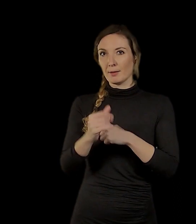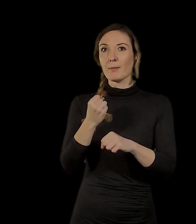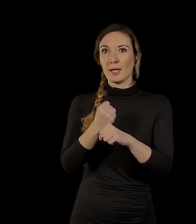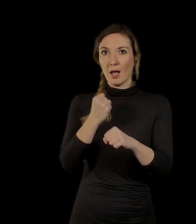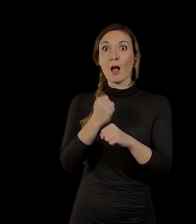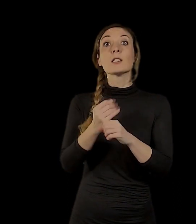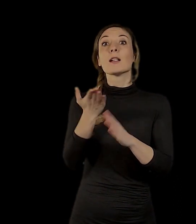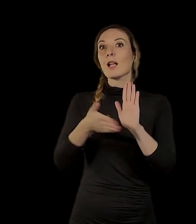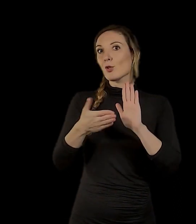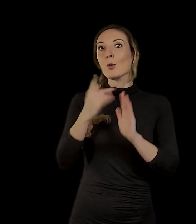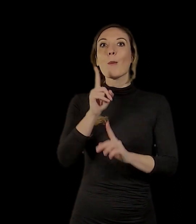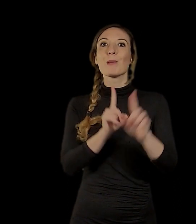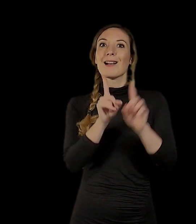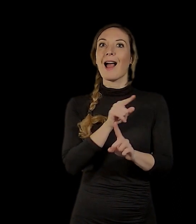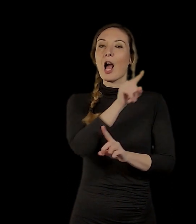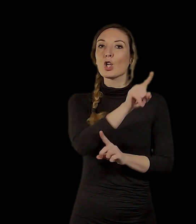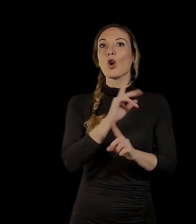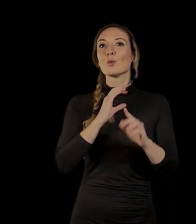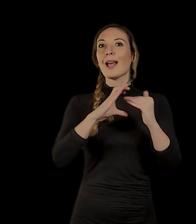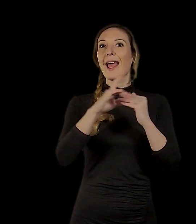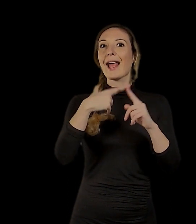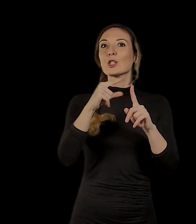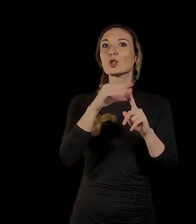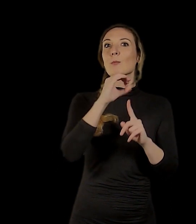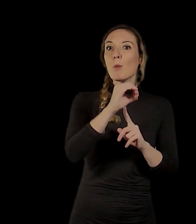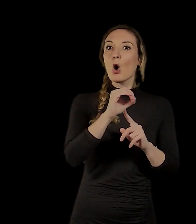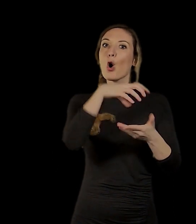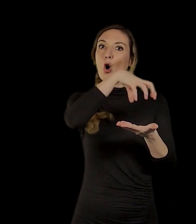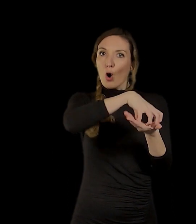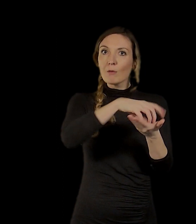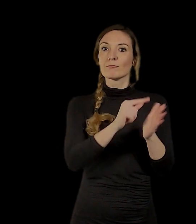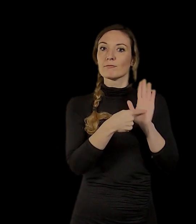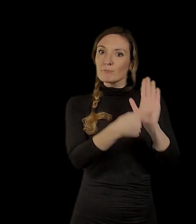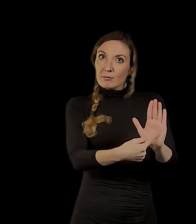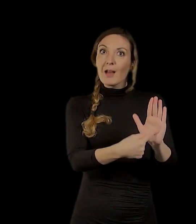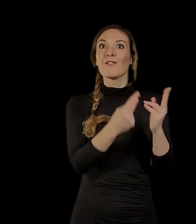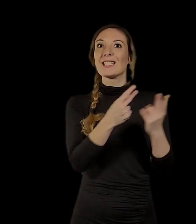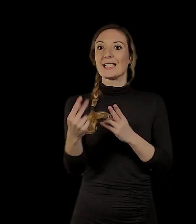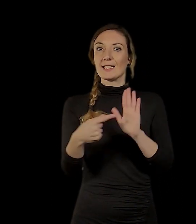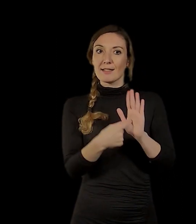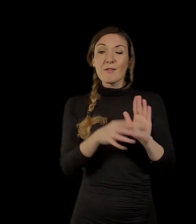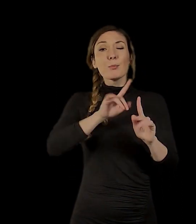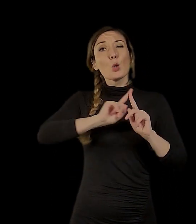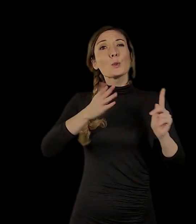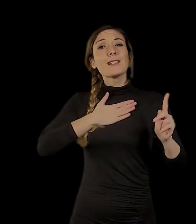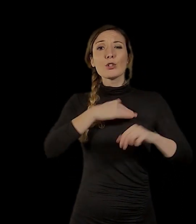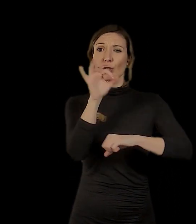a large event. Mendel Square in Brno, which is currently being completed, is being implemented.